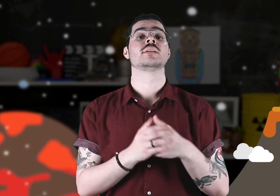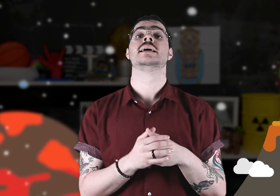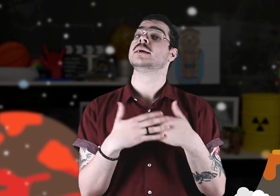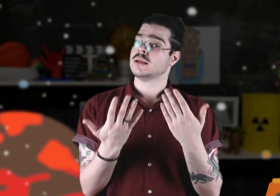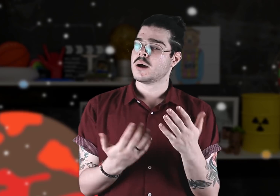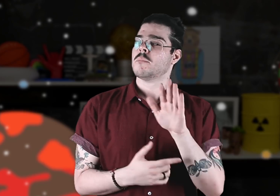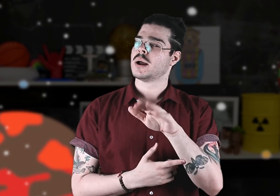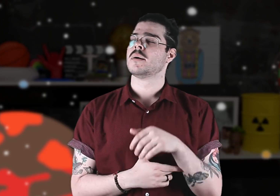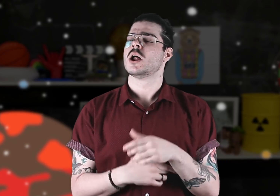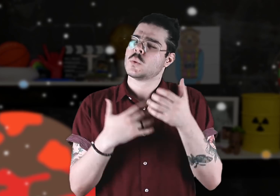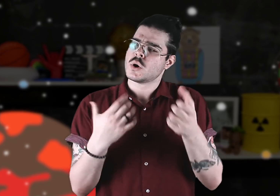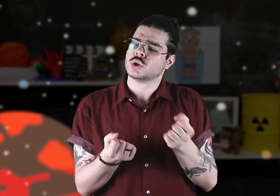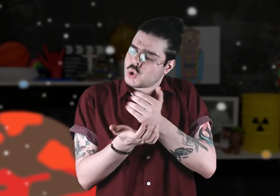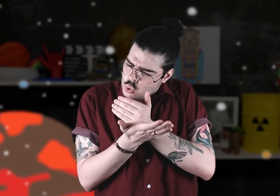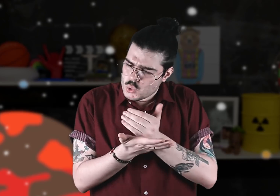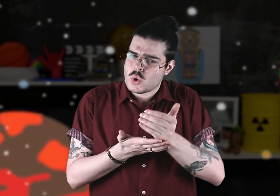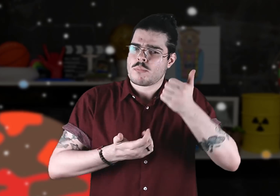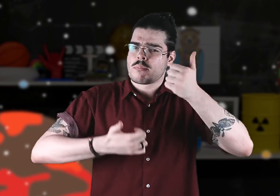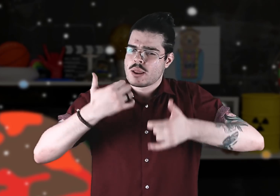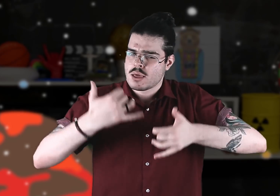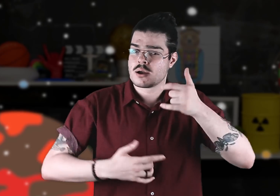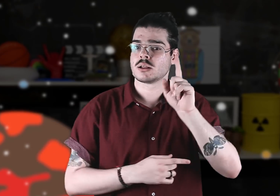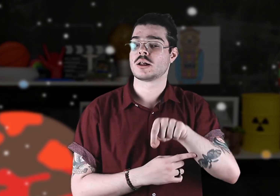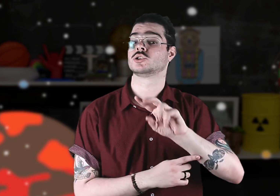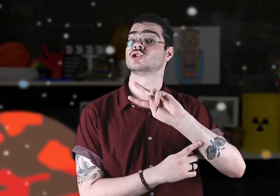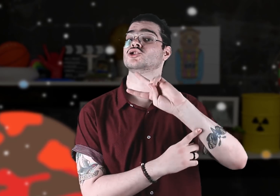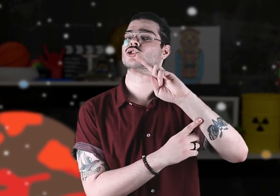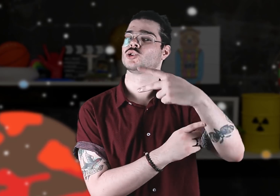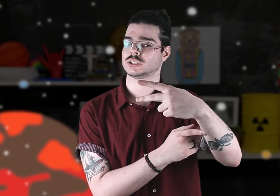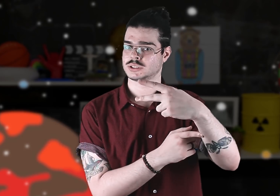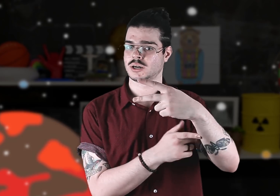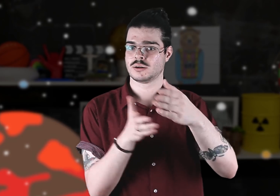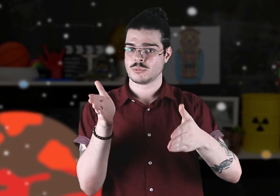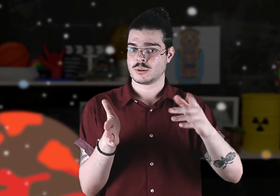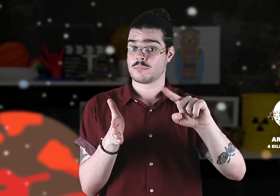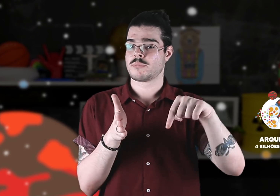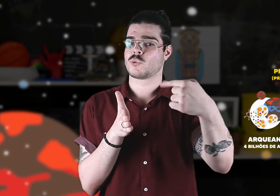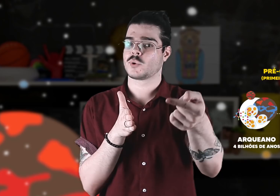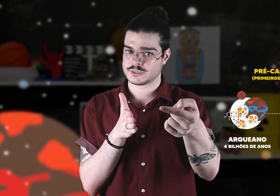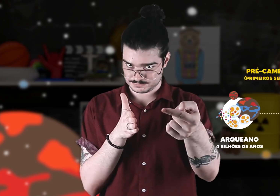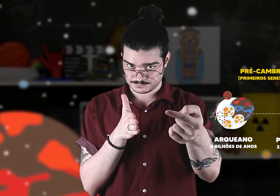So, shall we start with the second period of the first Era?